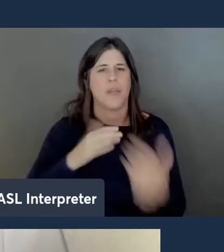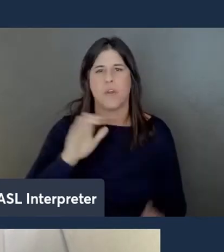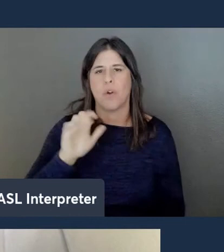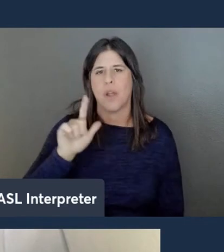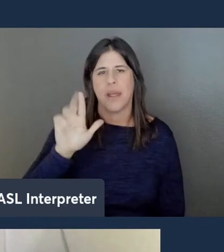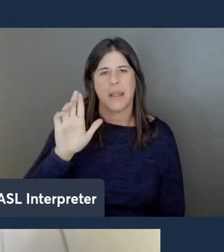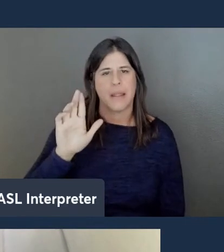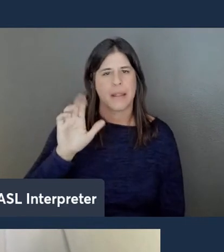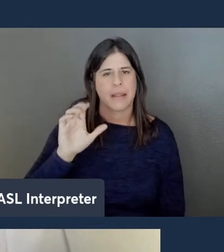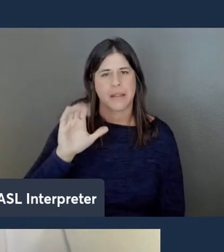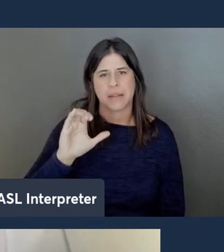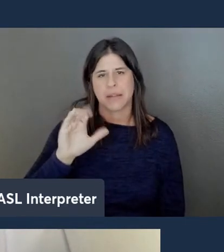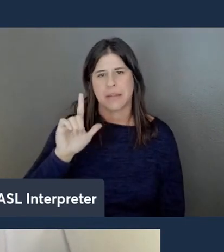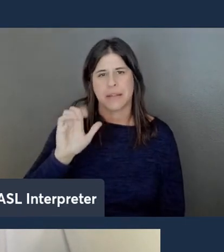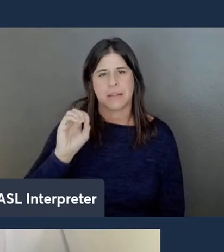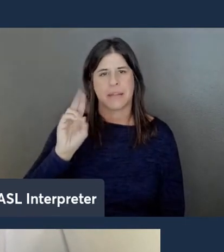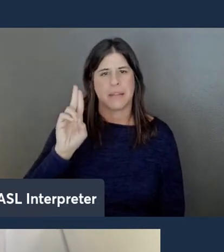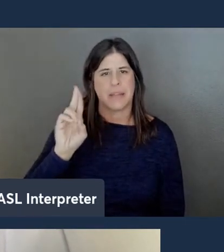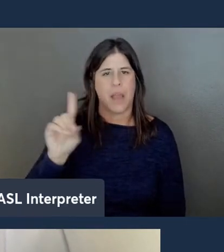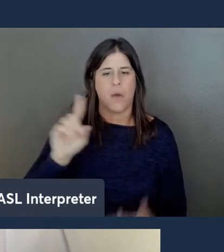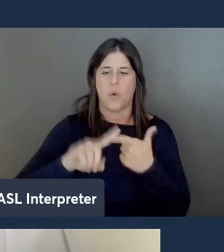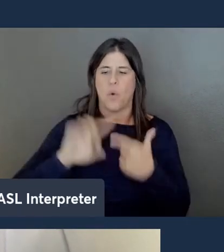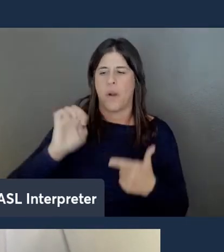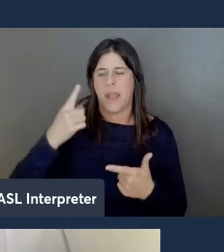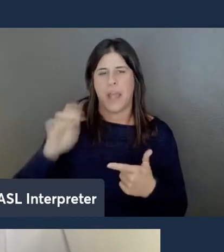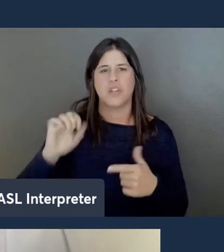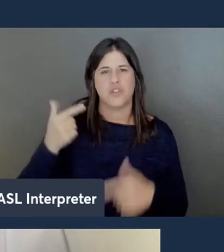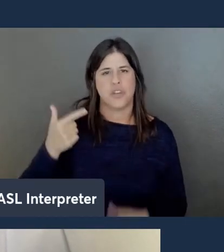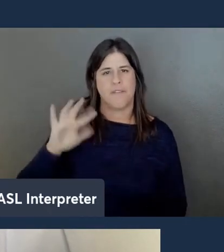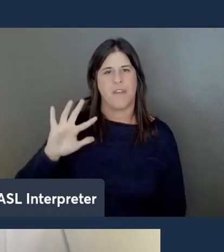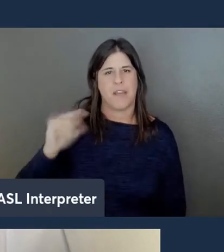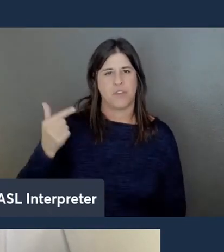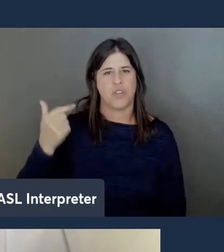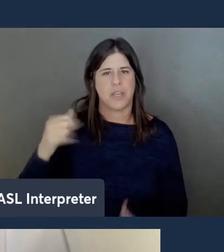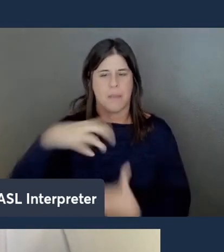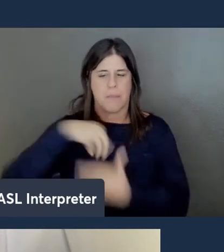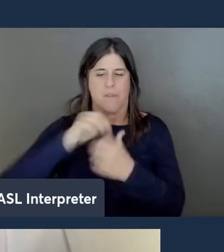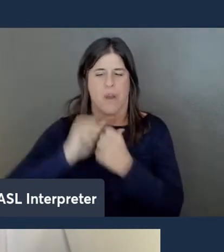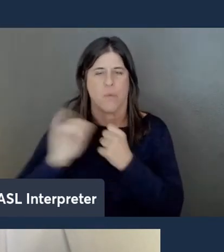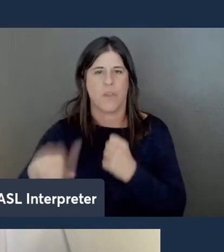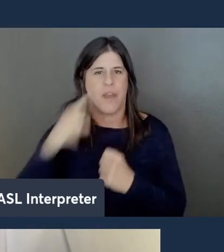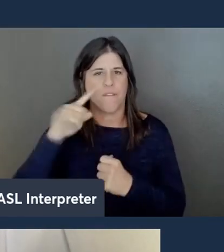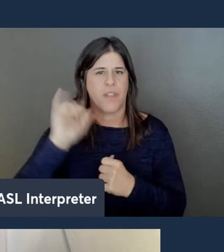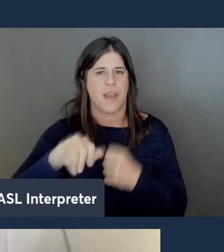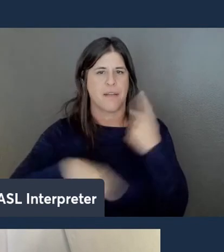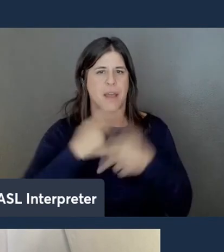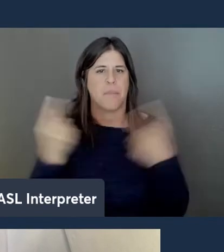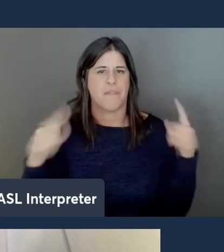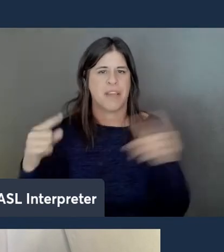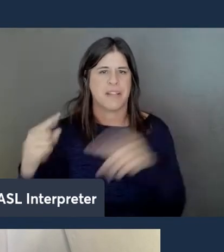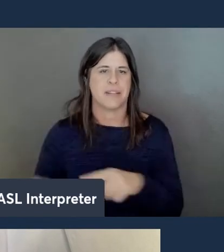that could be something that, that G5g can play in. With regard to running this type of instance type. Awesome. Awesome.